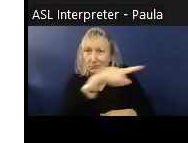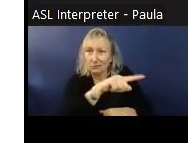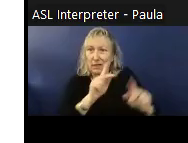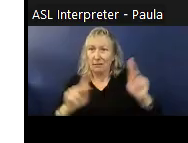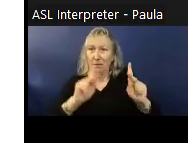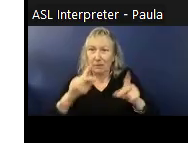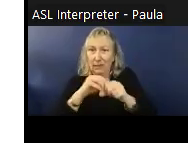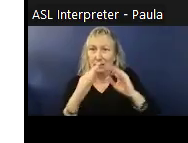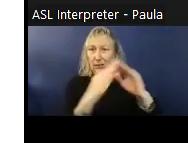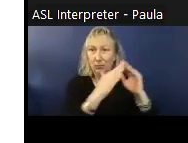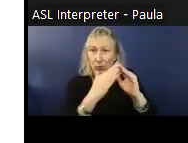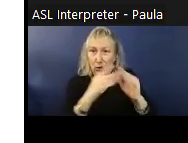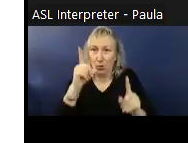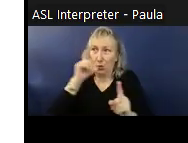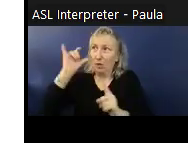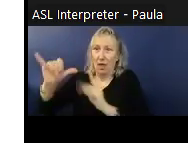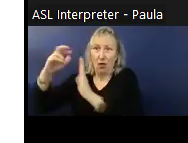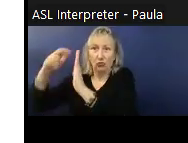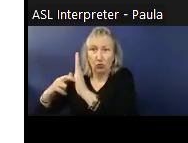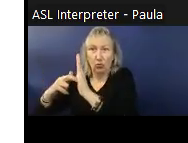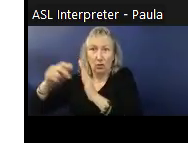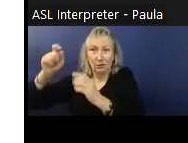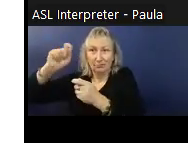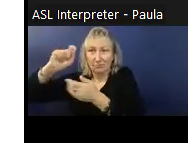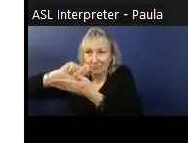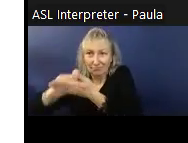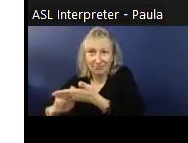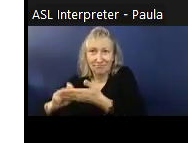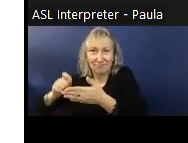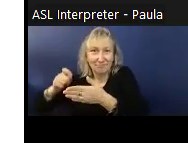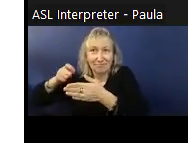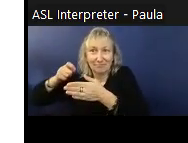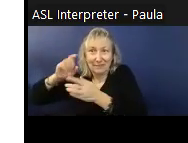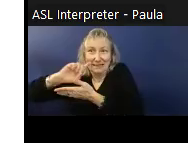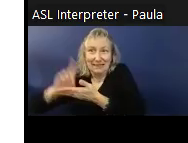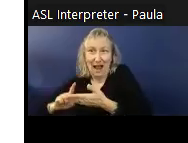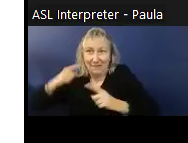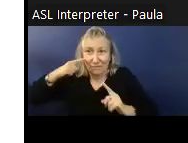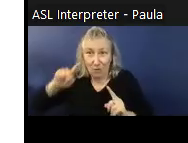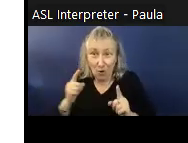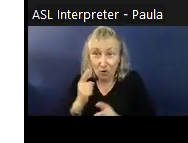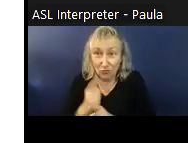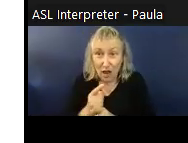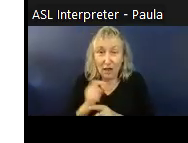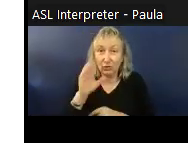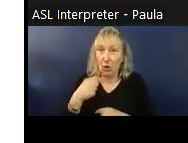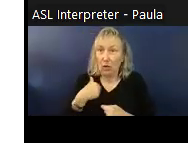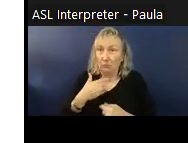So again, I just want to thank you all for being here and for engaging in this important work.